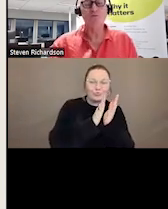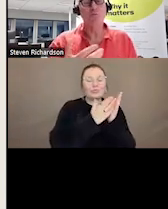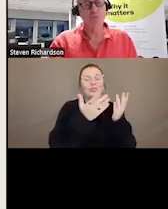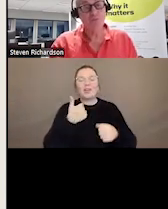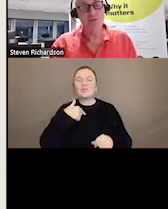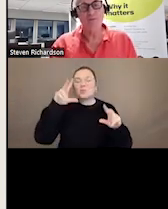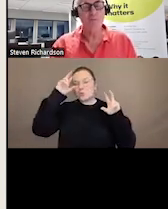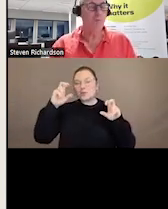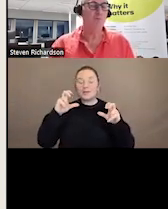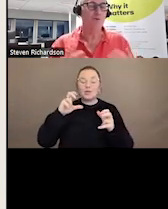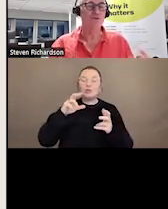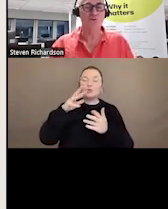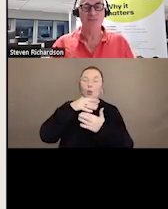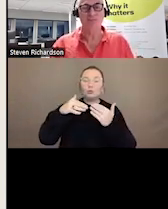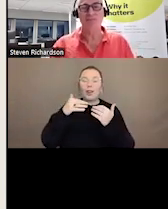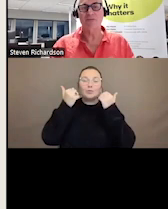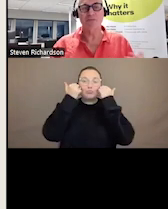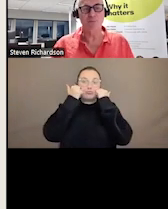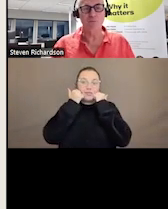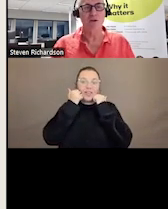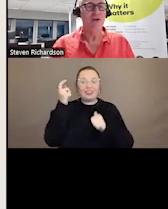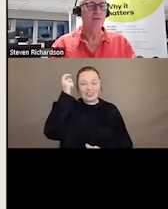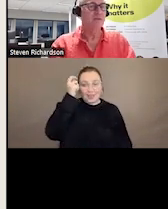social proof theory, where people want to join something that is important. They